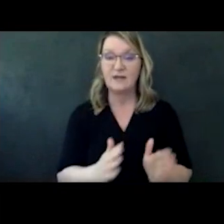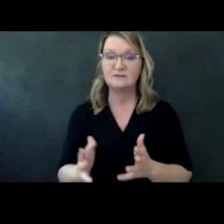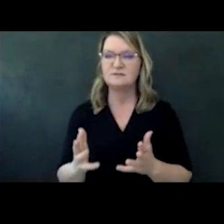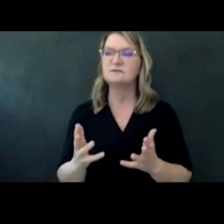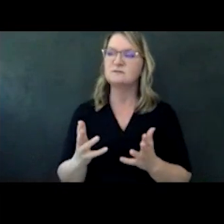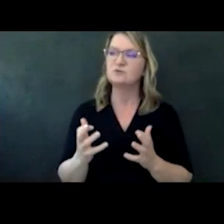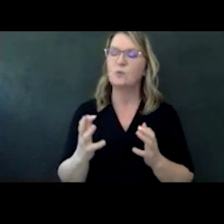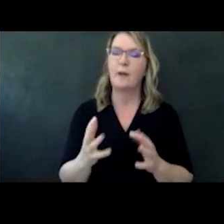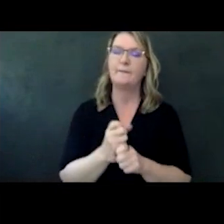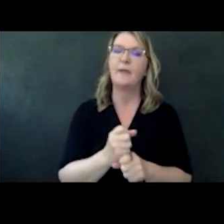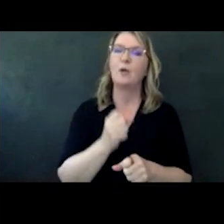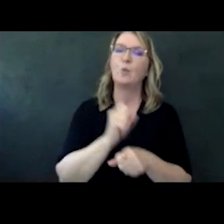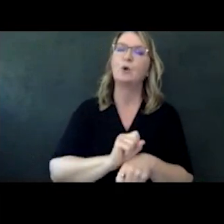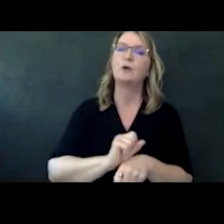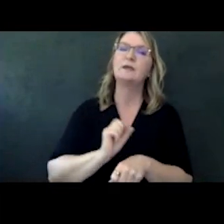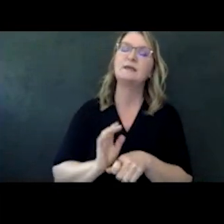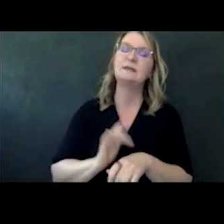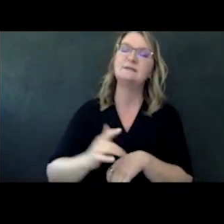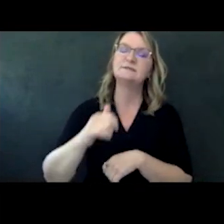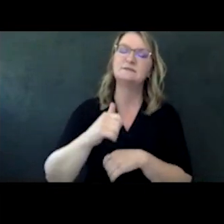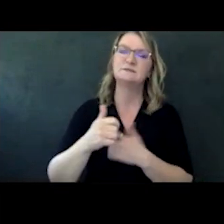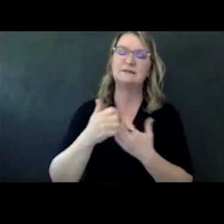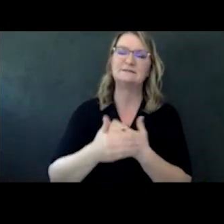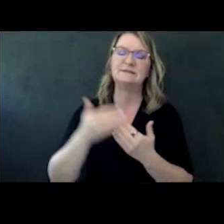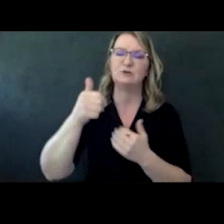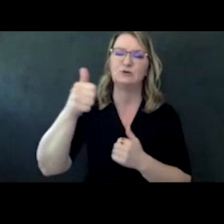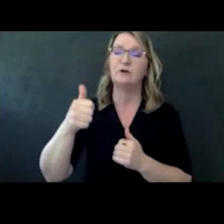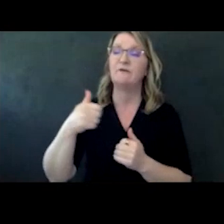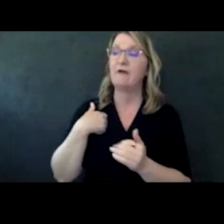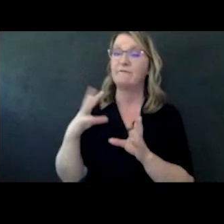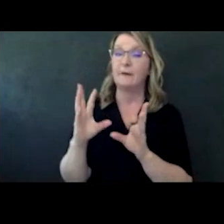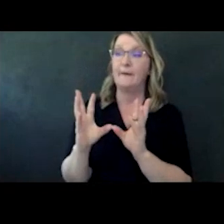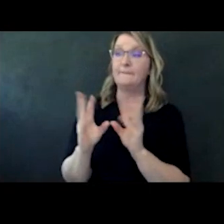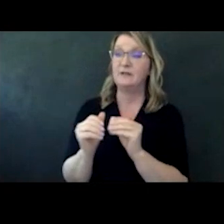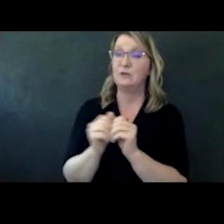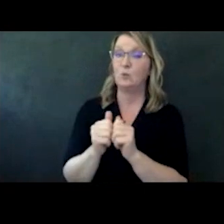work easier? For example, if I have a meeting with the Chamber of Commerce in a few weeks,